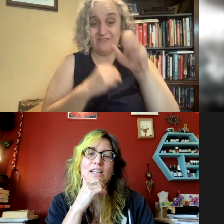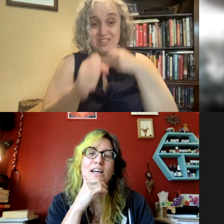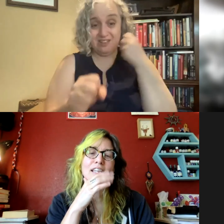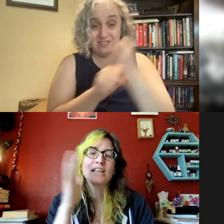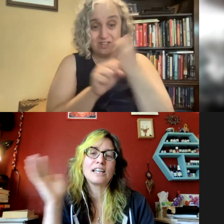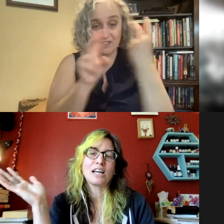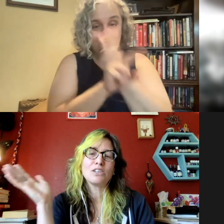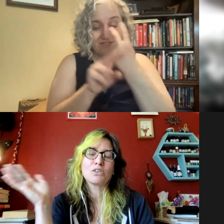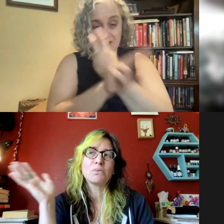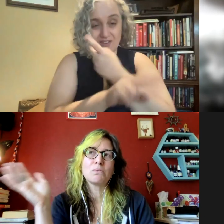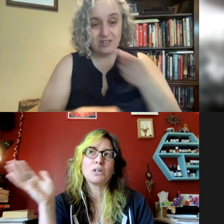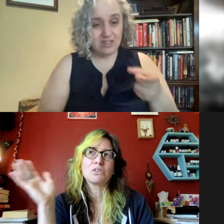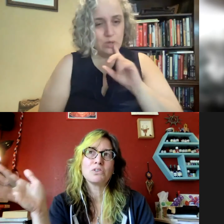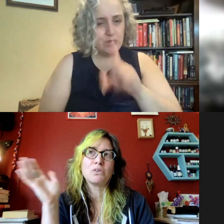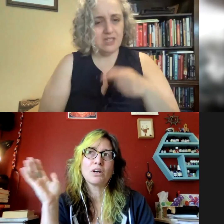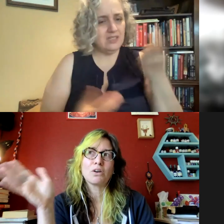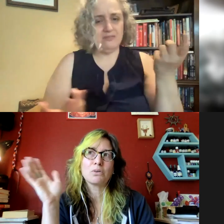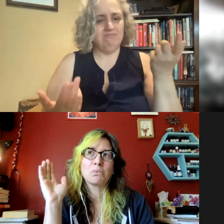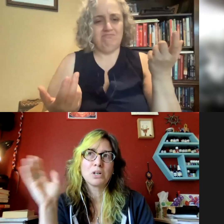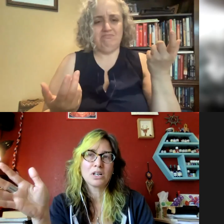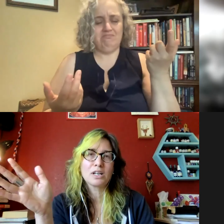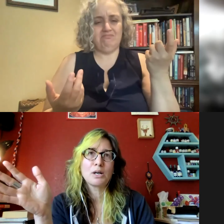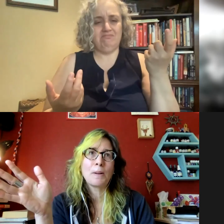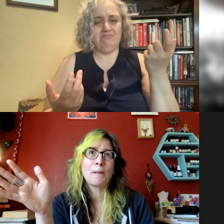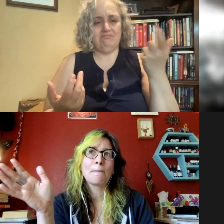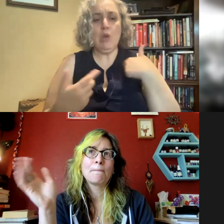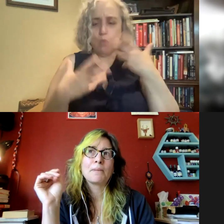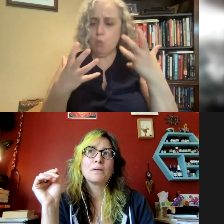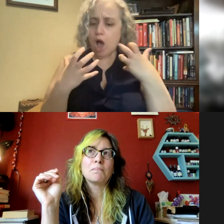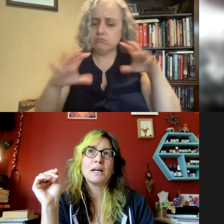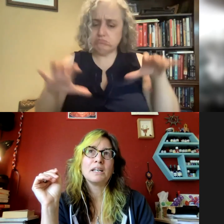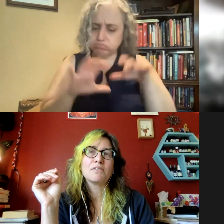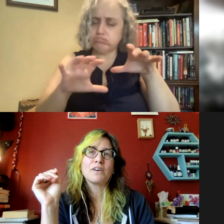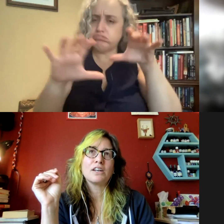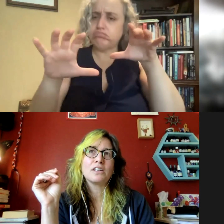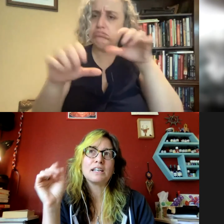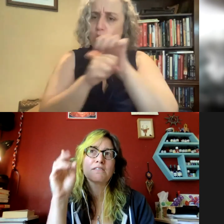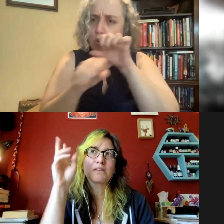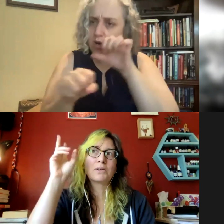Not that I don't want to do the hard work, but if I could get some of